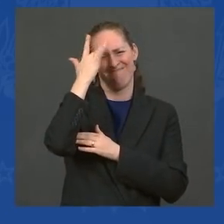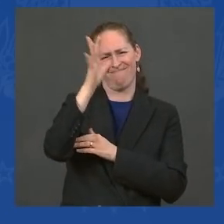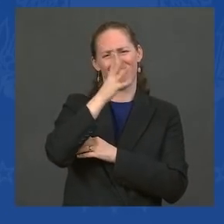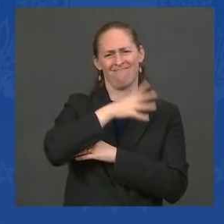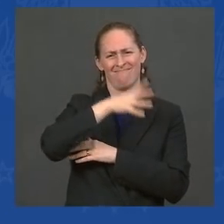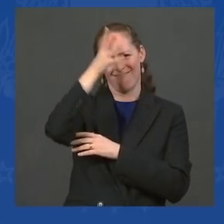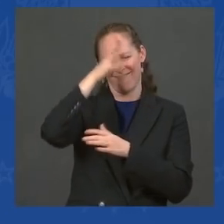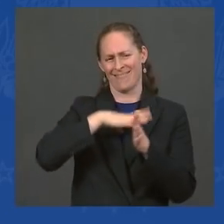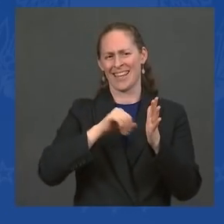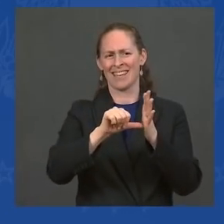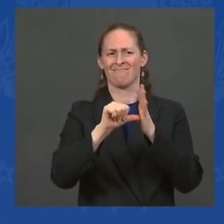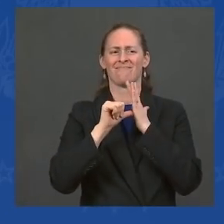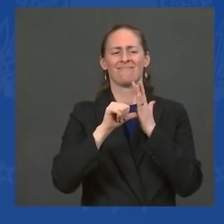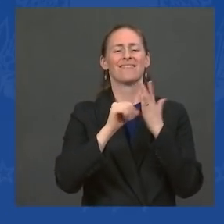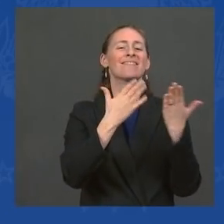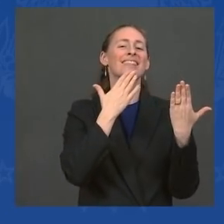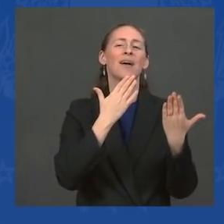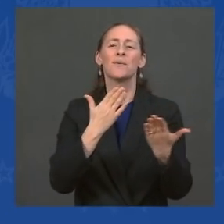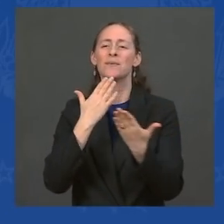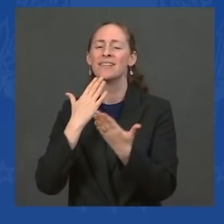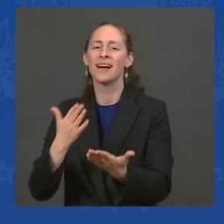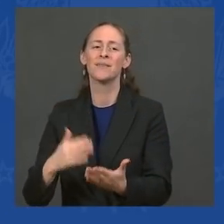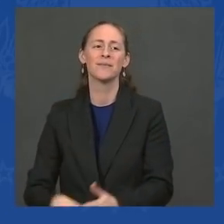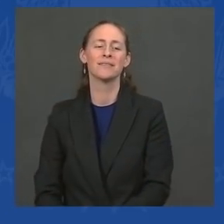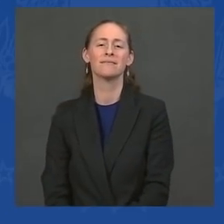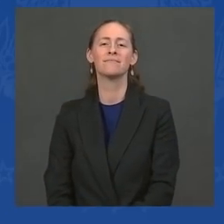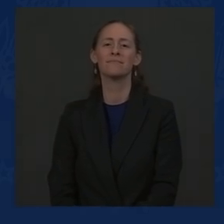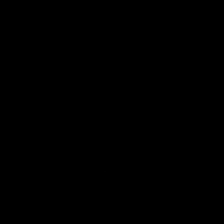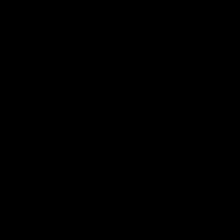So, thank you very much. Thanks, everybody.